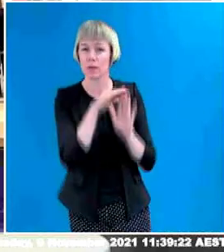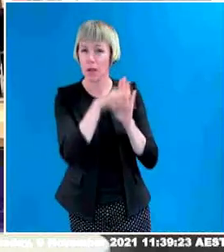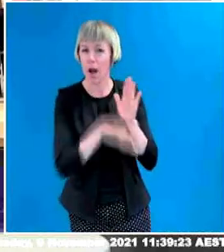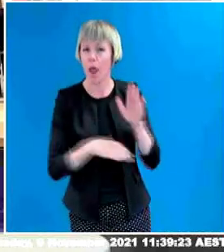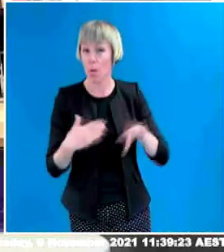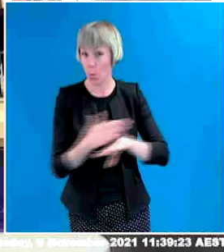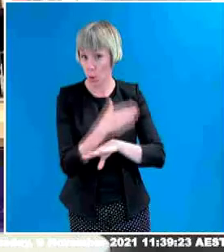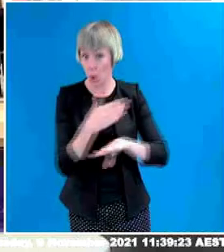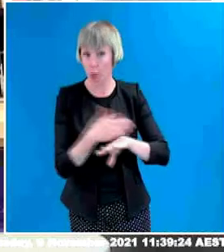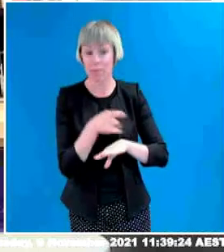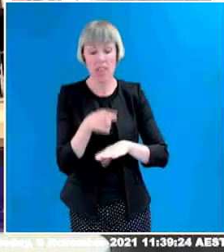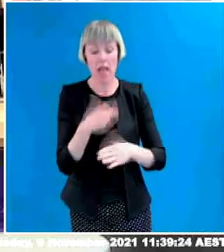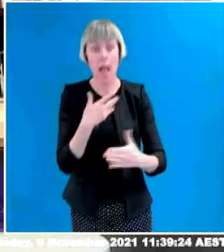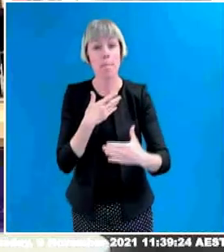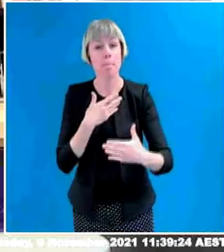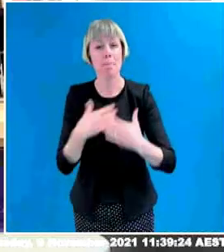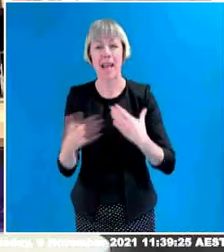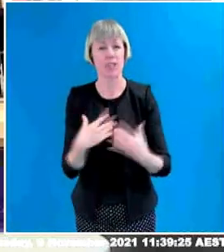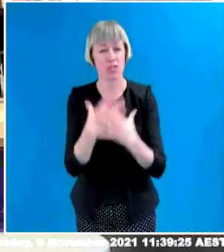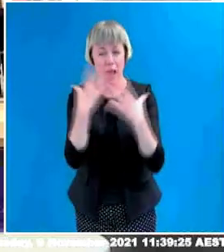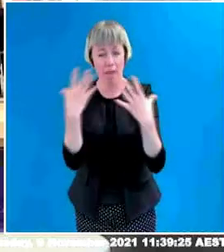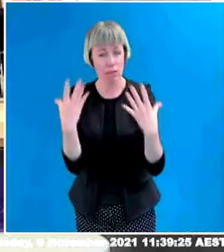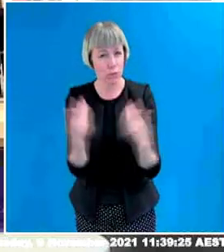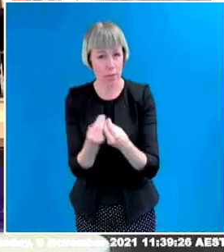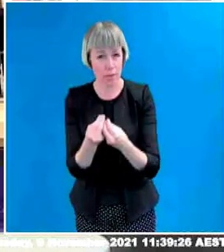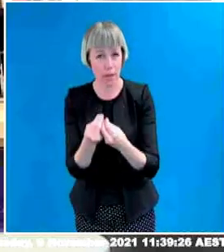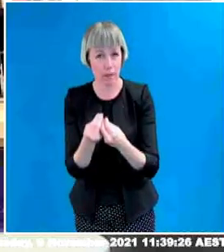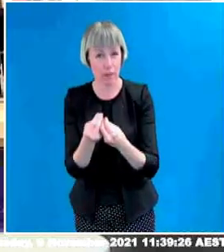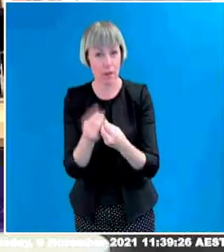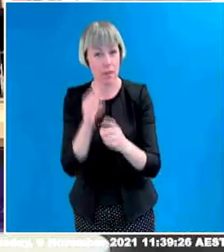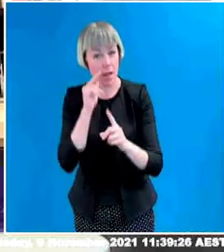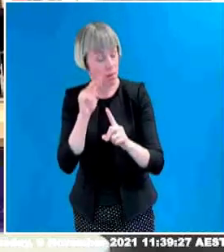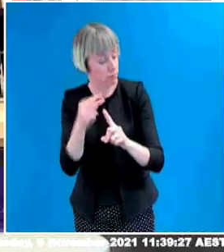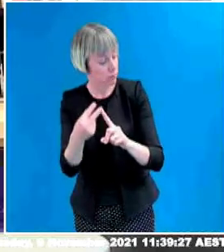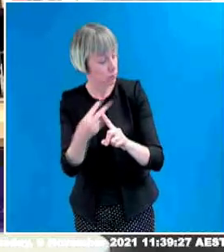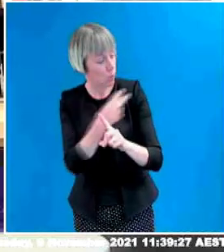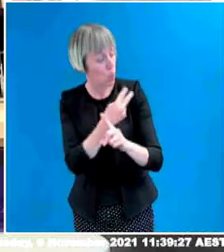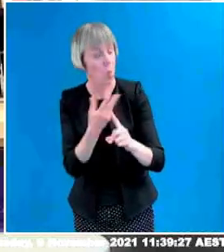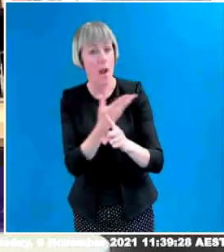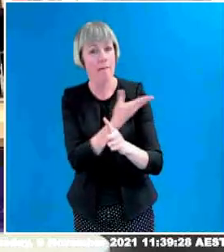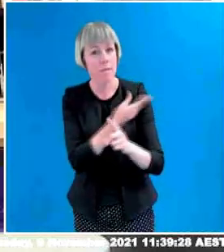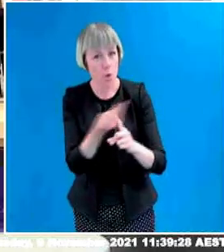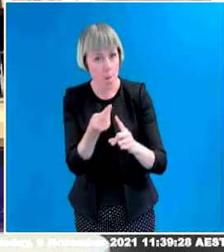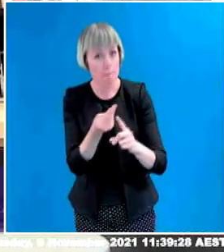managing their supply chains, including looking at how their largely female